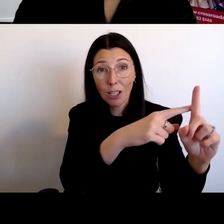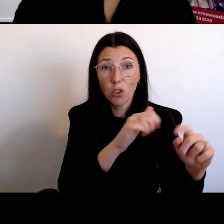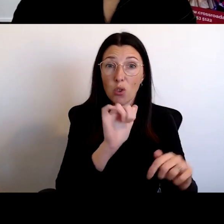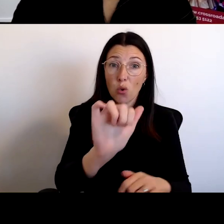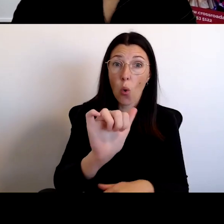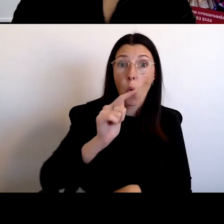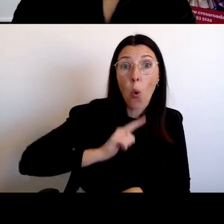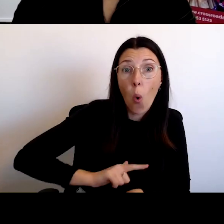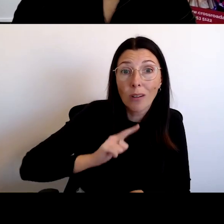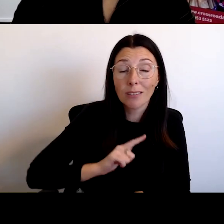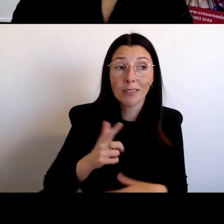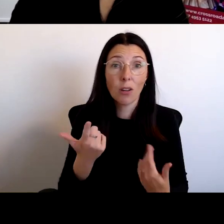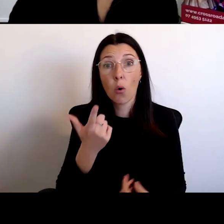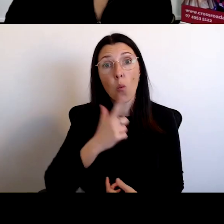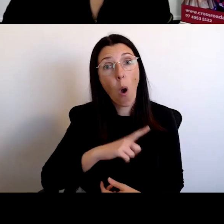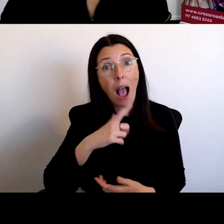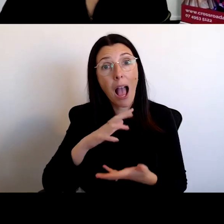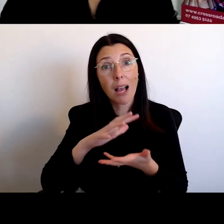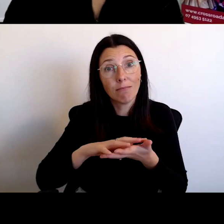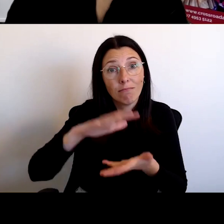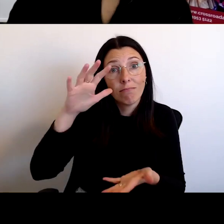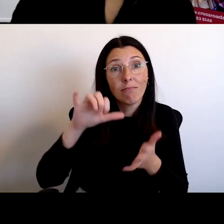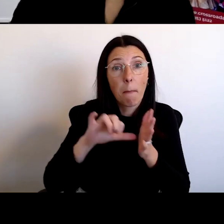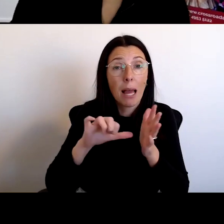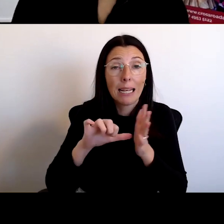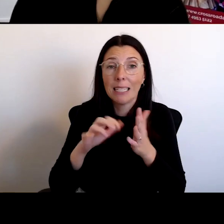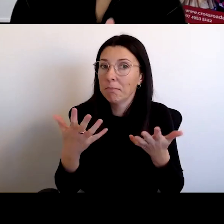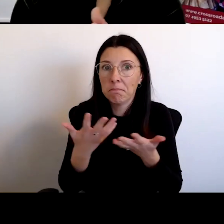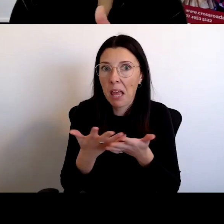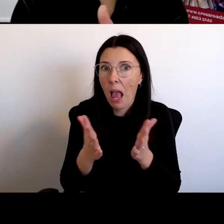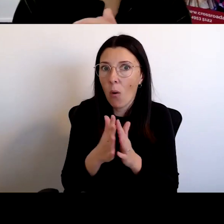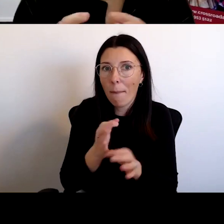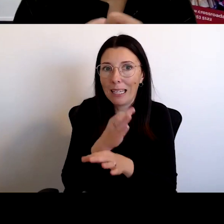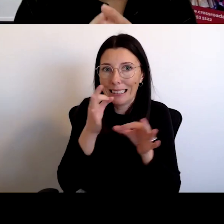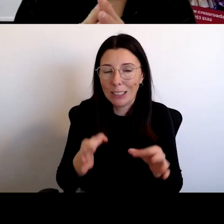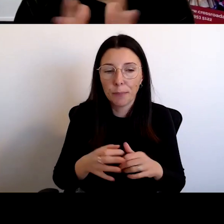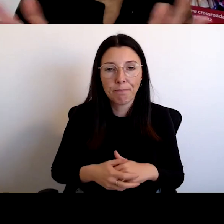and how that decision came about. >> For sure. Crossroad Arts' vision is